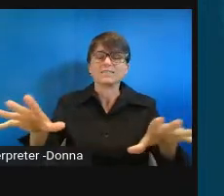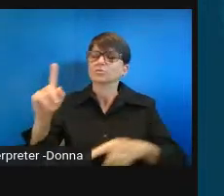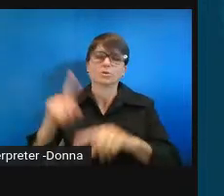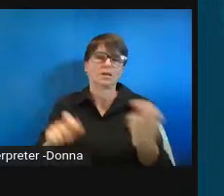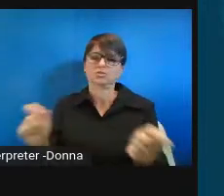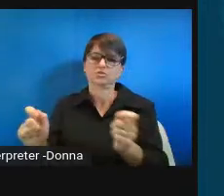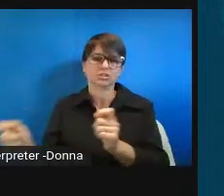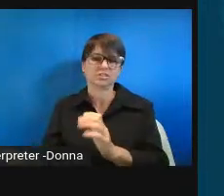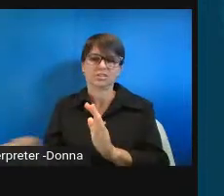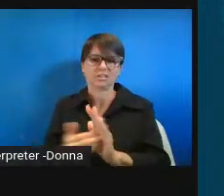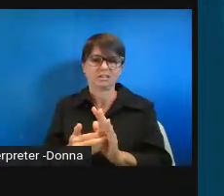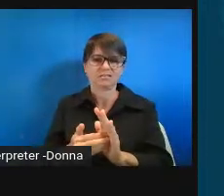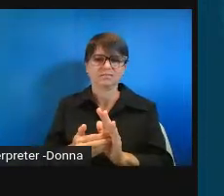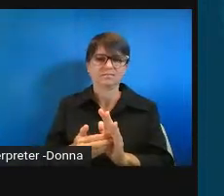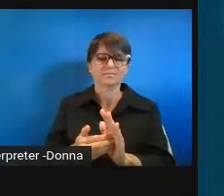You cannot edit this after you tweak.